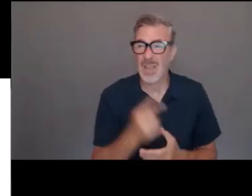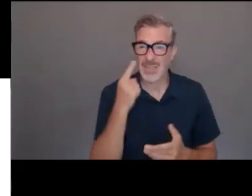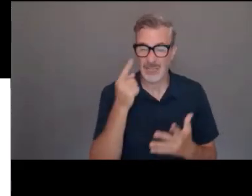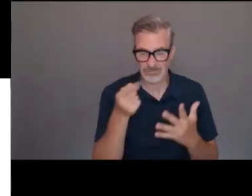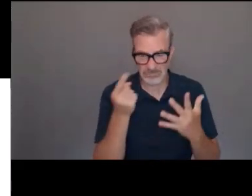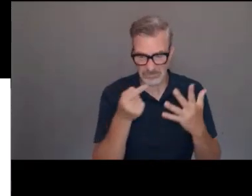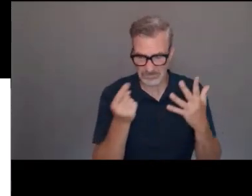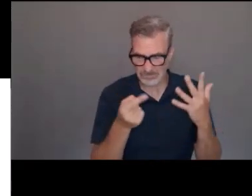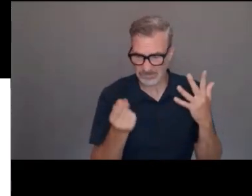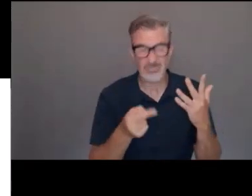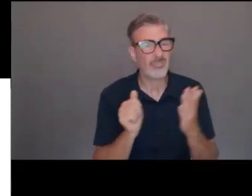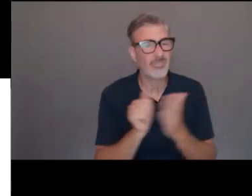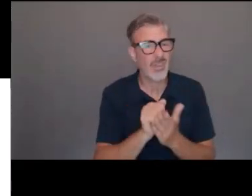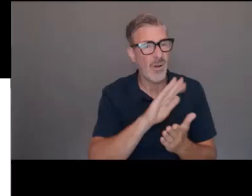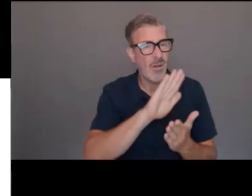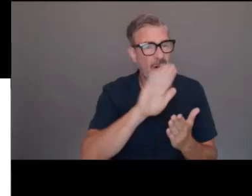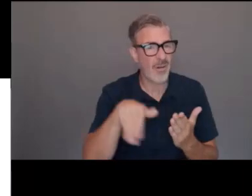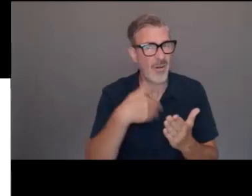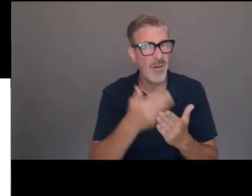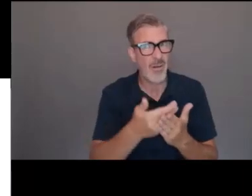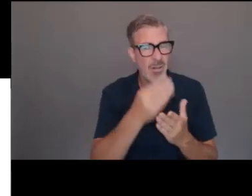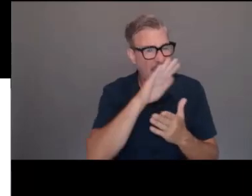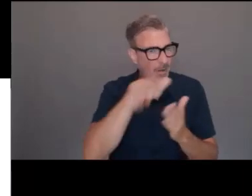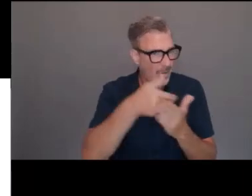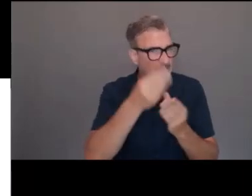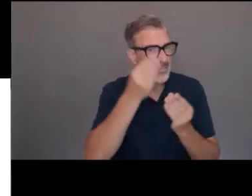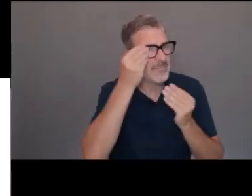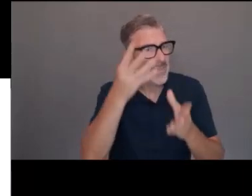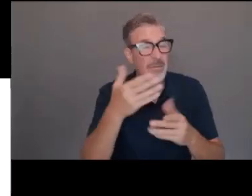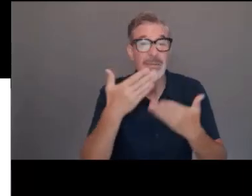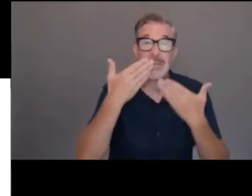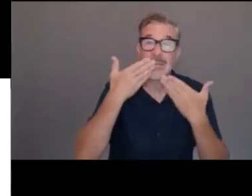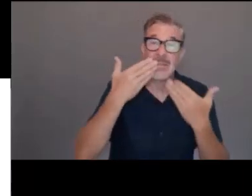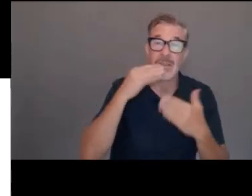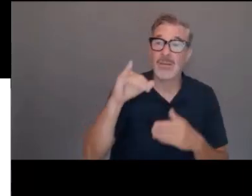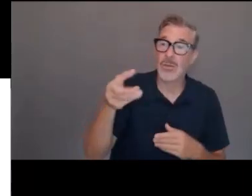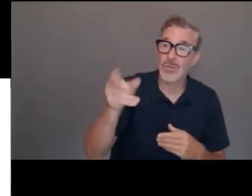I want to thank everybody. I want to thank John and Christie as well for being with us today.